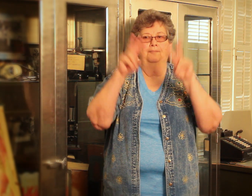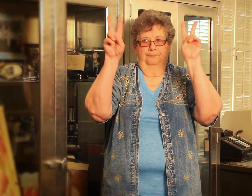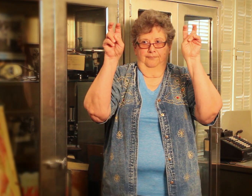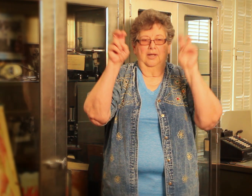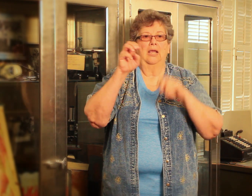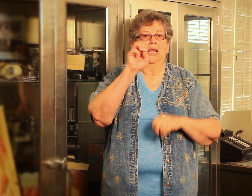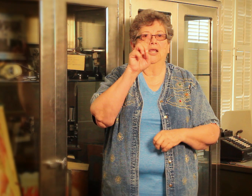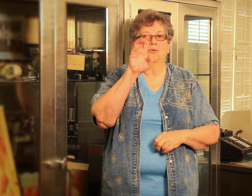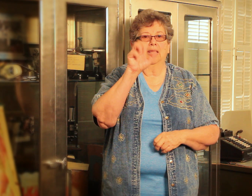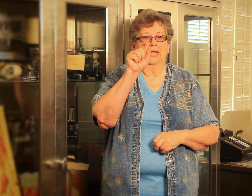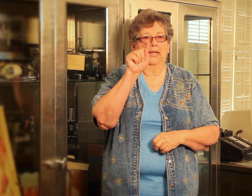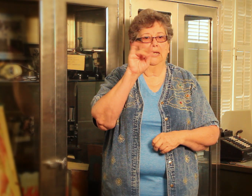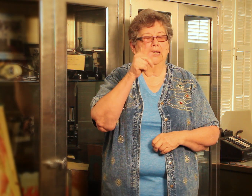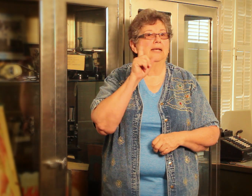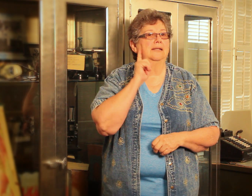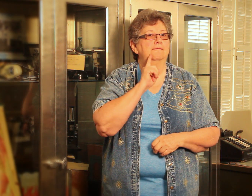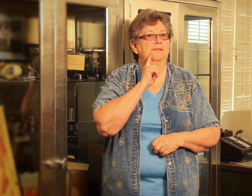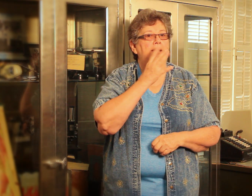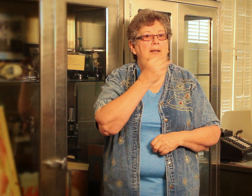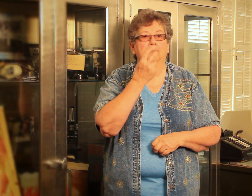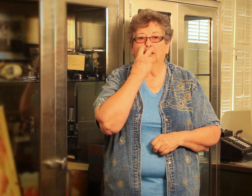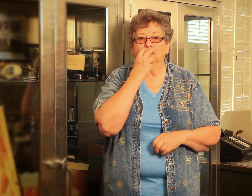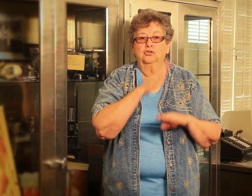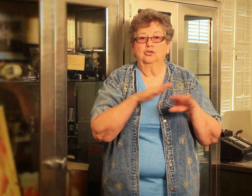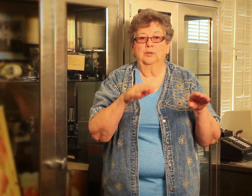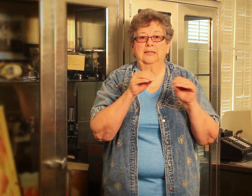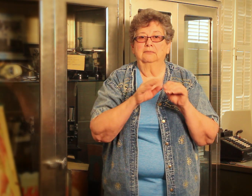Our second hall is our educating the deaf and blind children's hall.